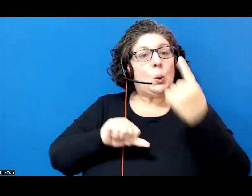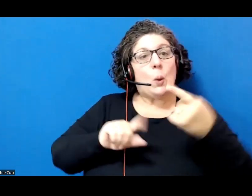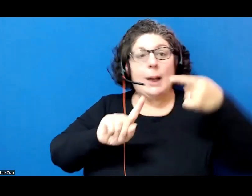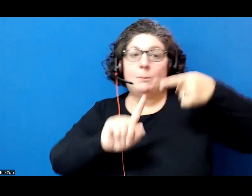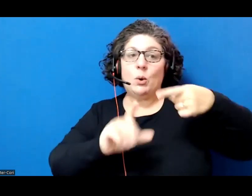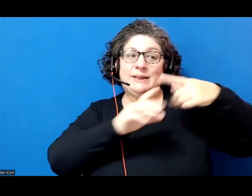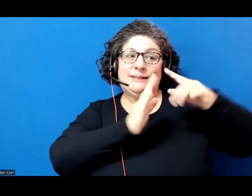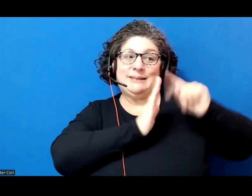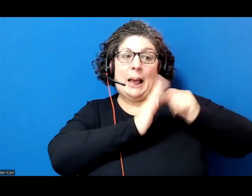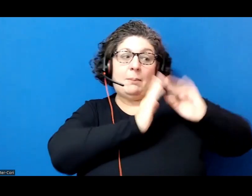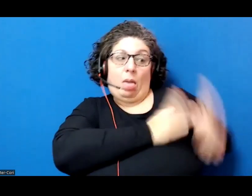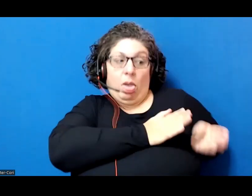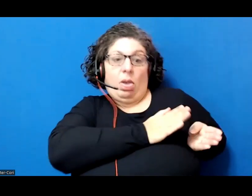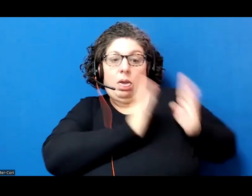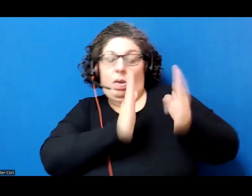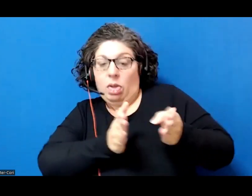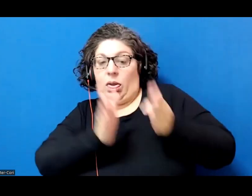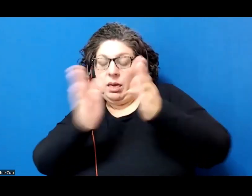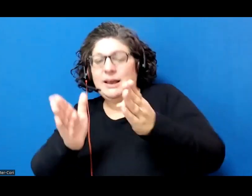time. I think that's the language Dobbs used.